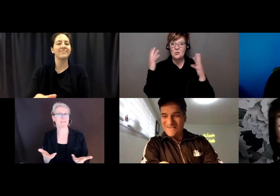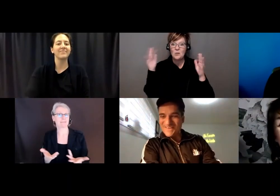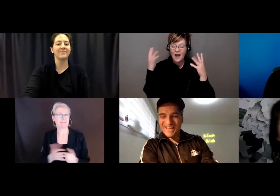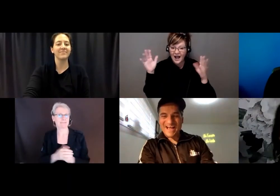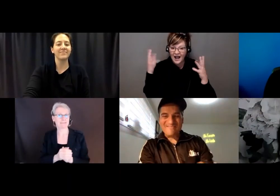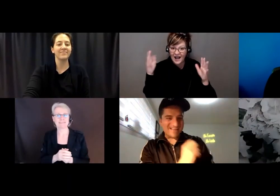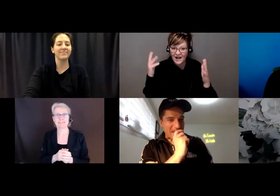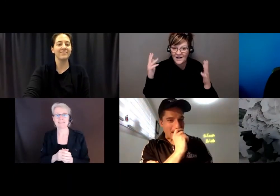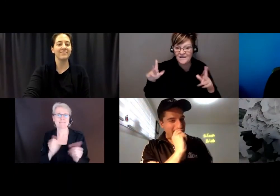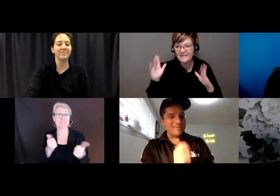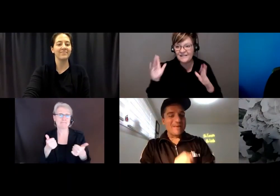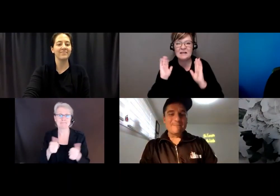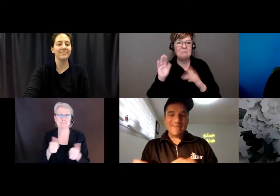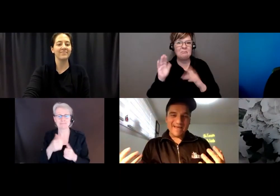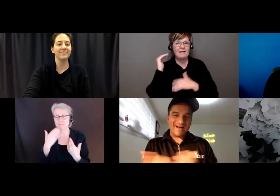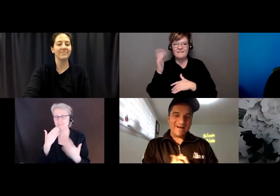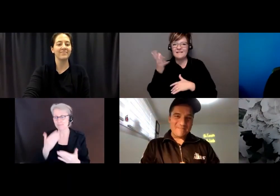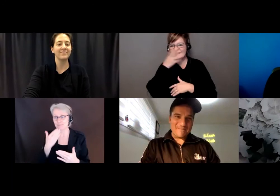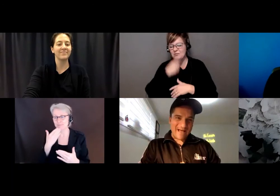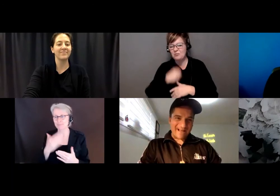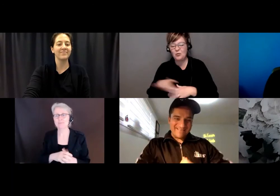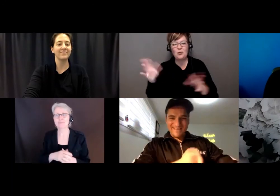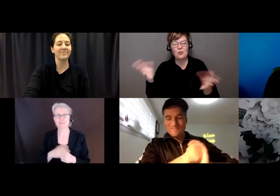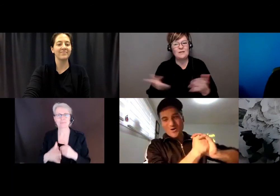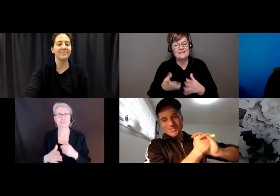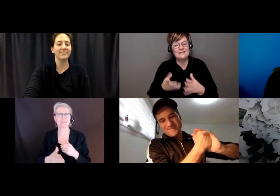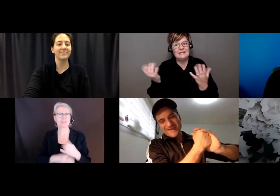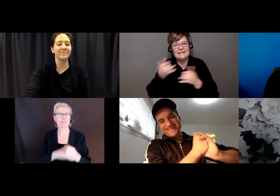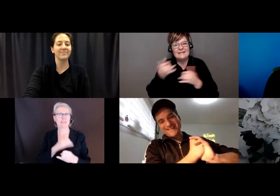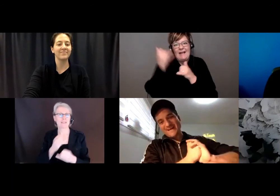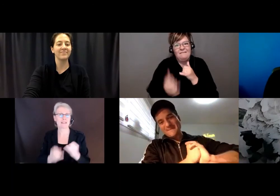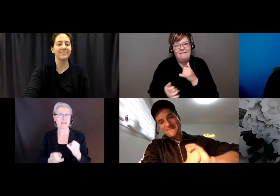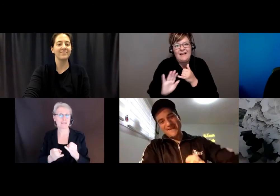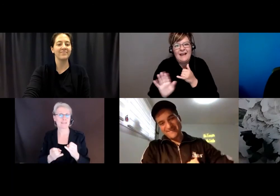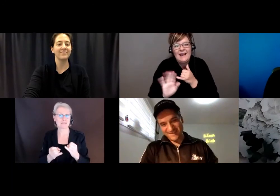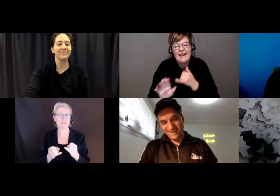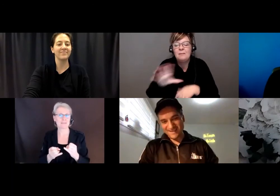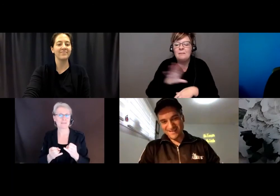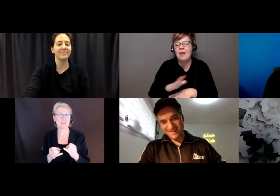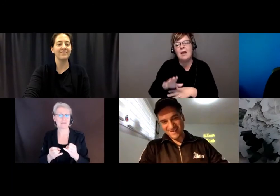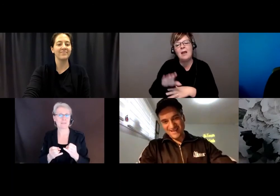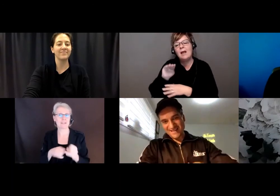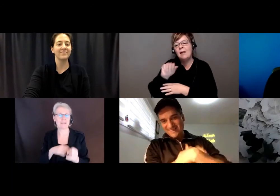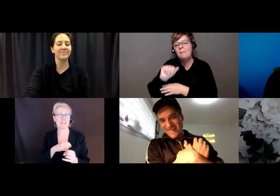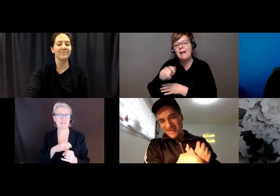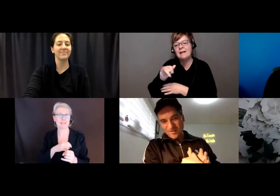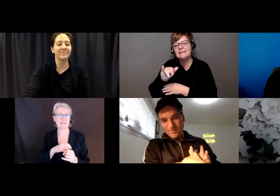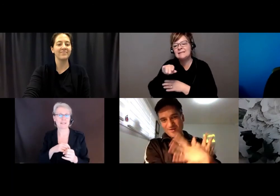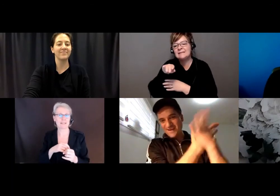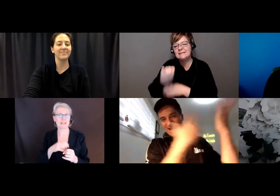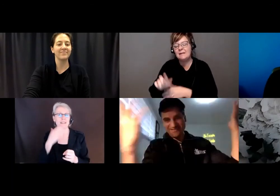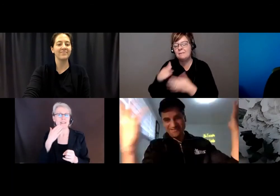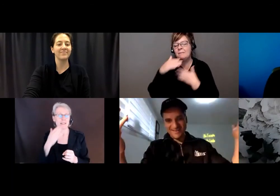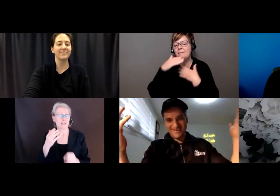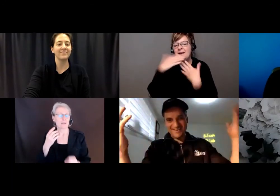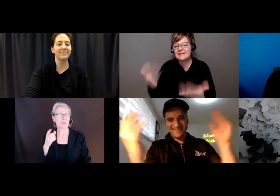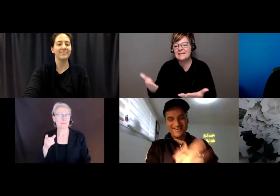LET'S CONCLUDE WITH THAT. THANK YOU. >> Maxime: IT WAS A PLEASURE. >> Luca: OKAY. KRISTINA,